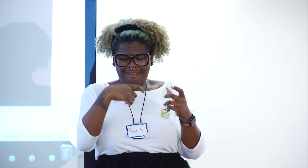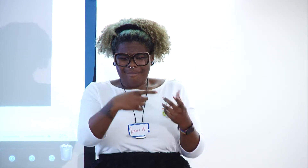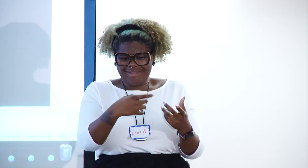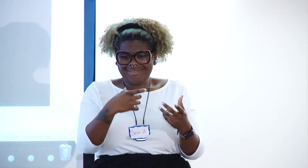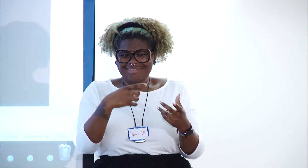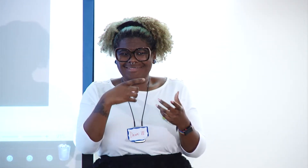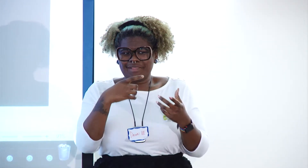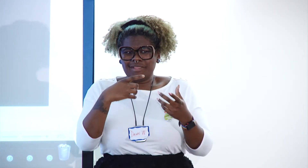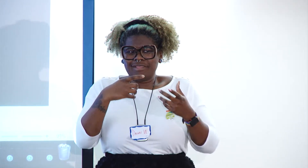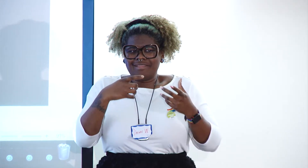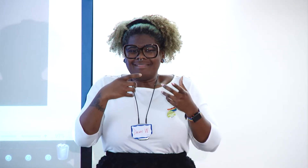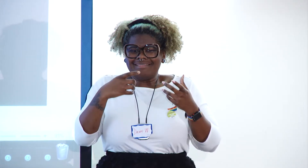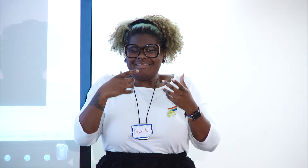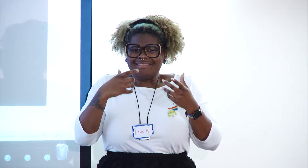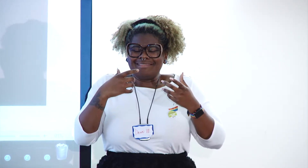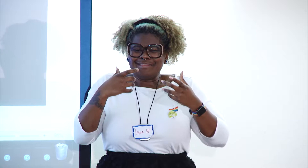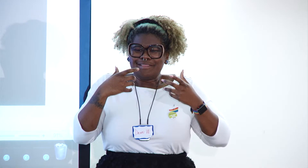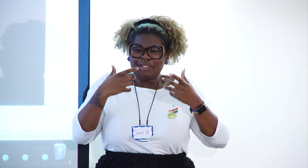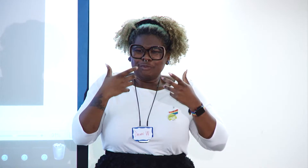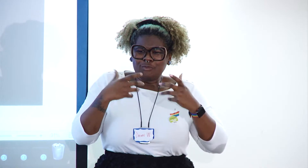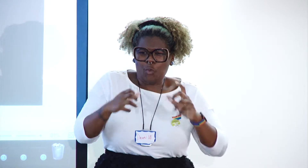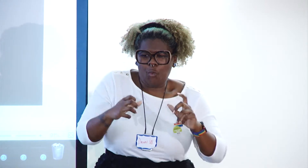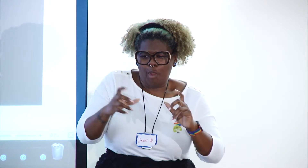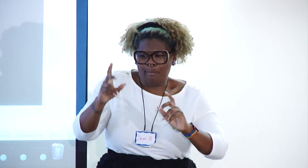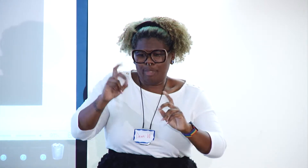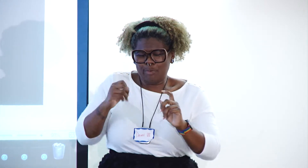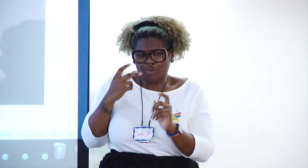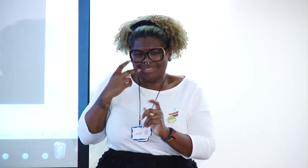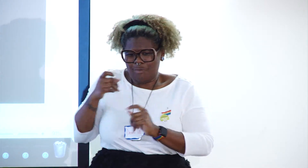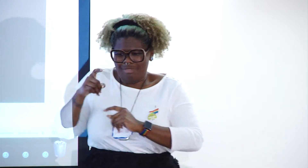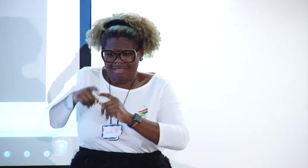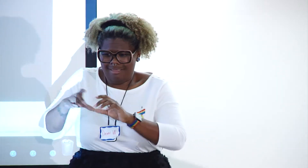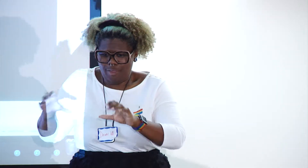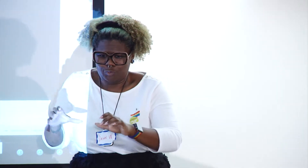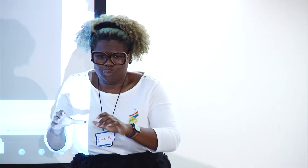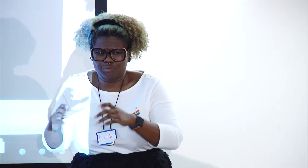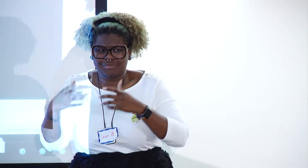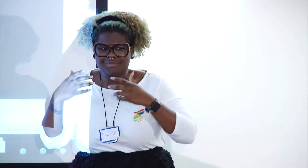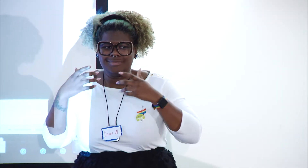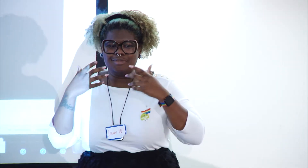And so many deaf people have embraced that quote.